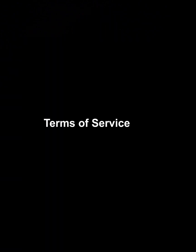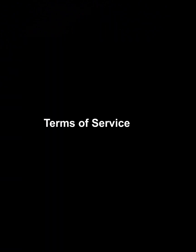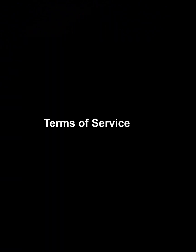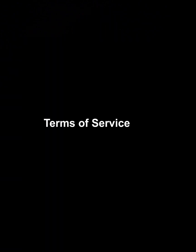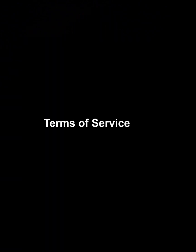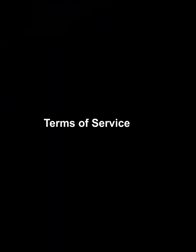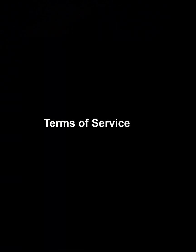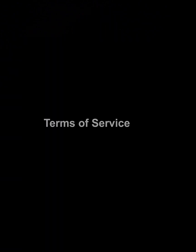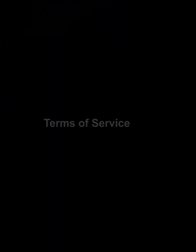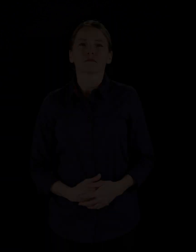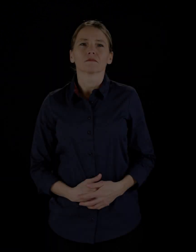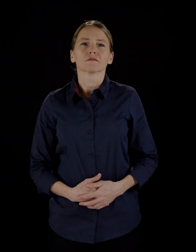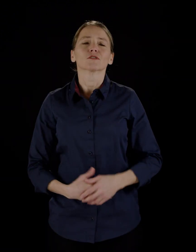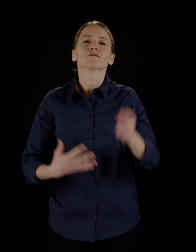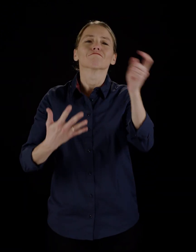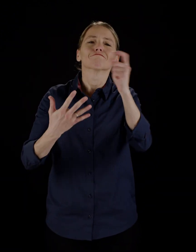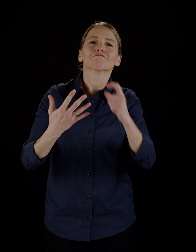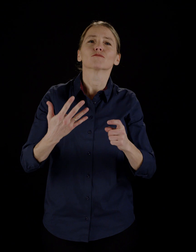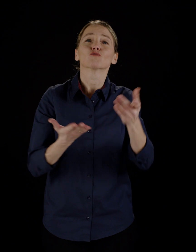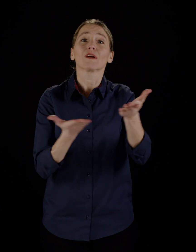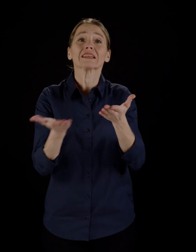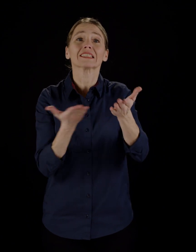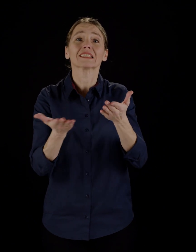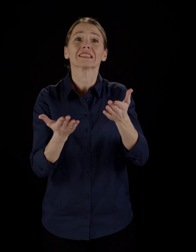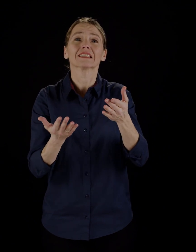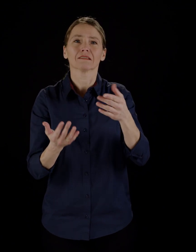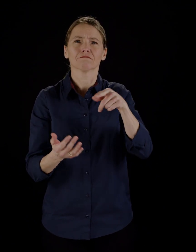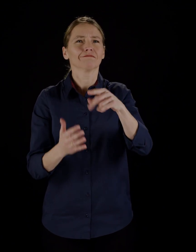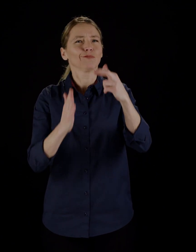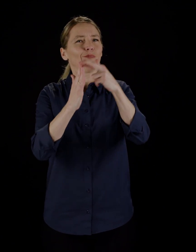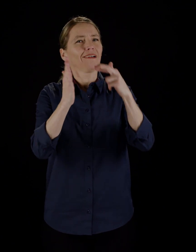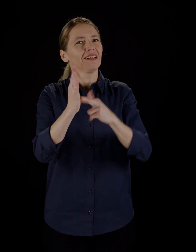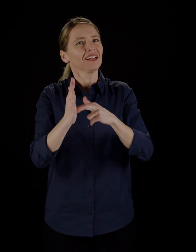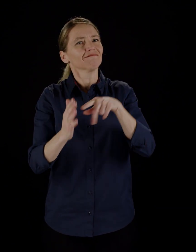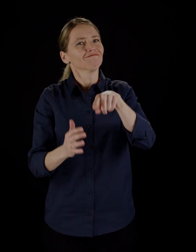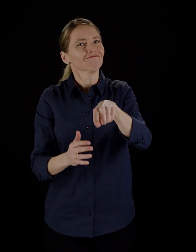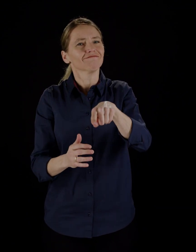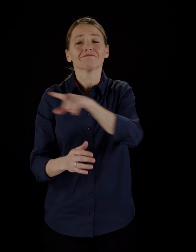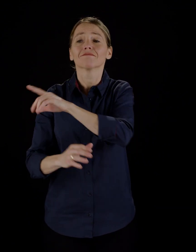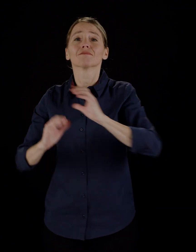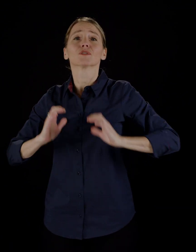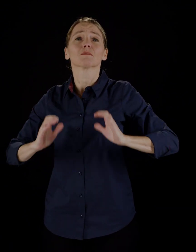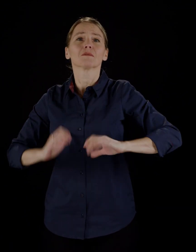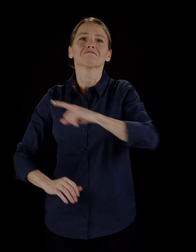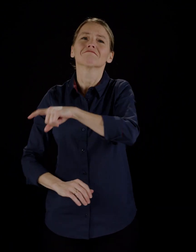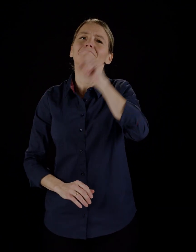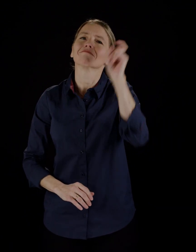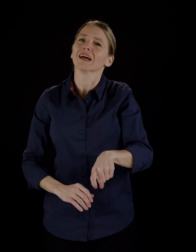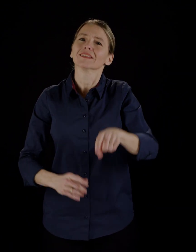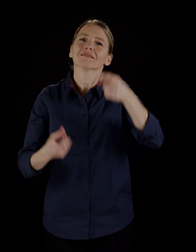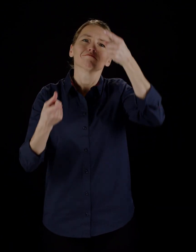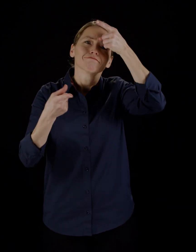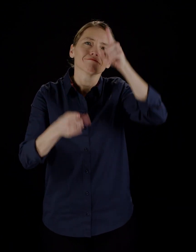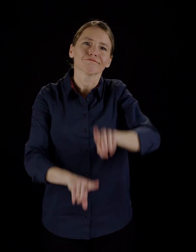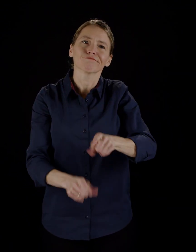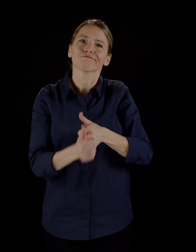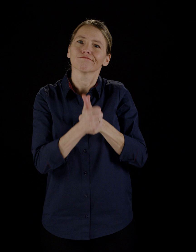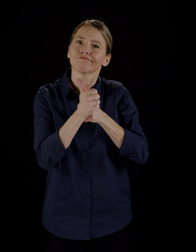Terms of Service Terms of Service are the rules that a customer must agree to in order to use an internet